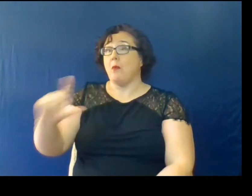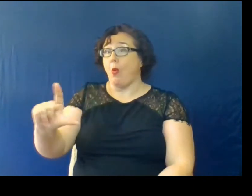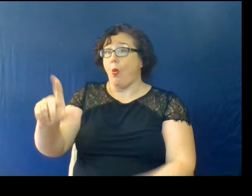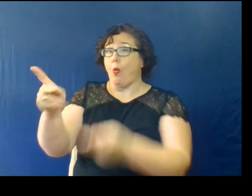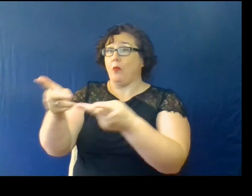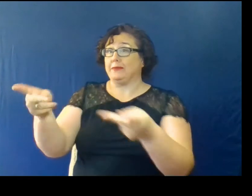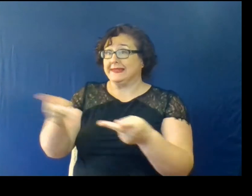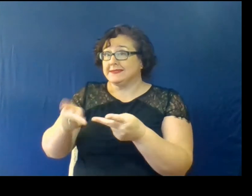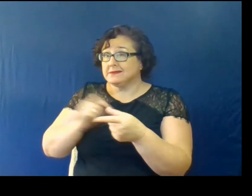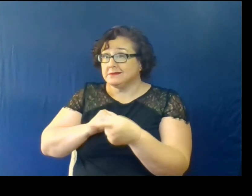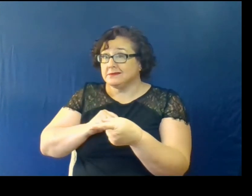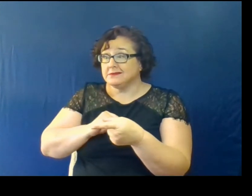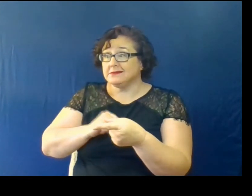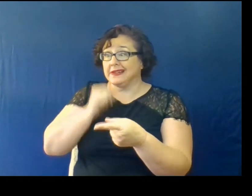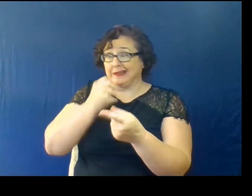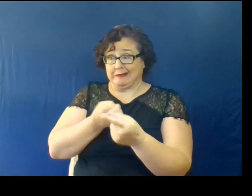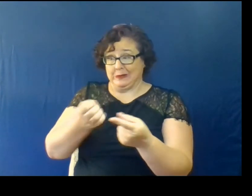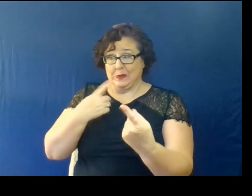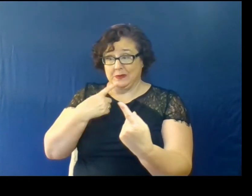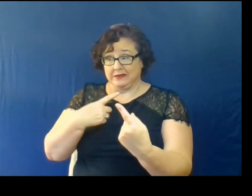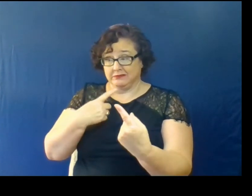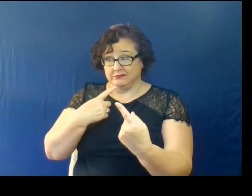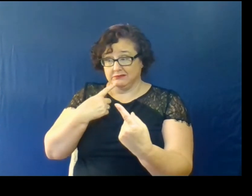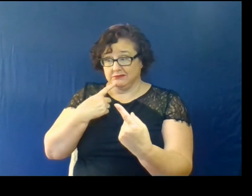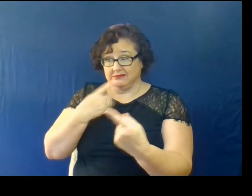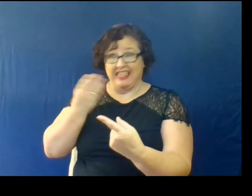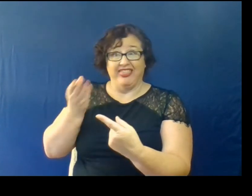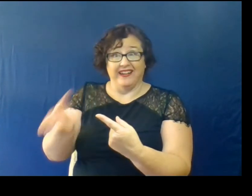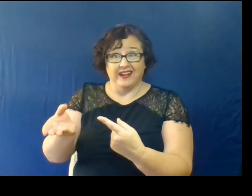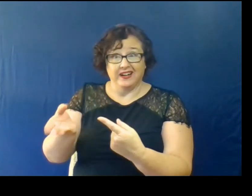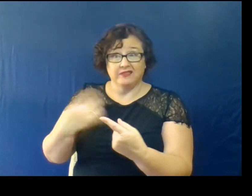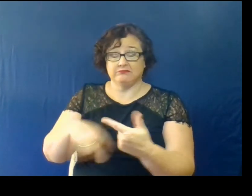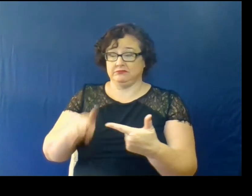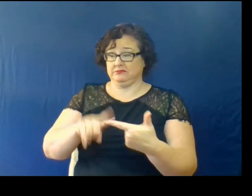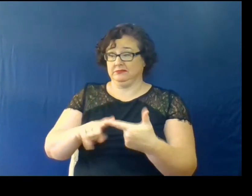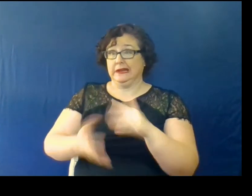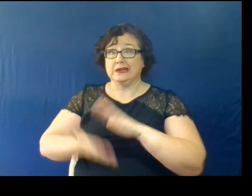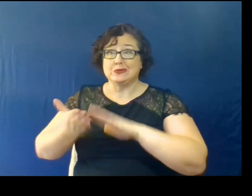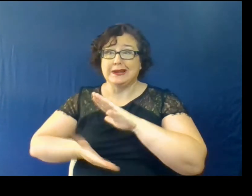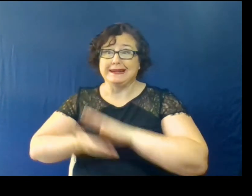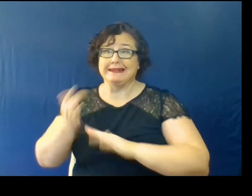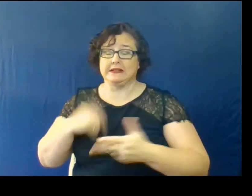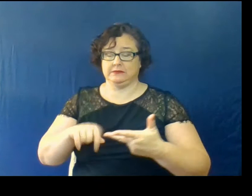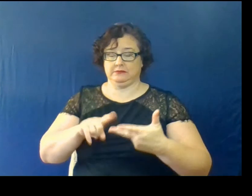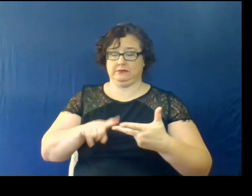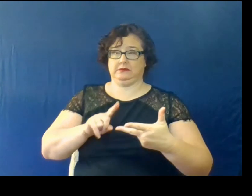not that equipment first of all is there, whether or not it's operable and whether or not those